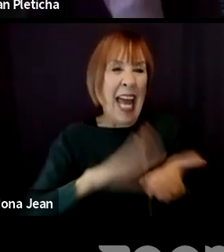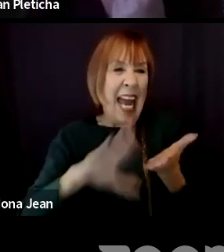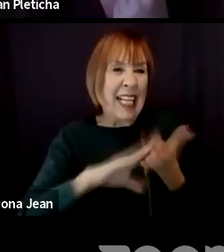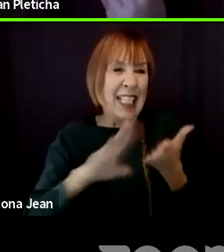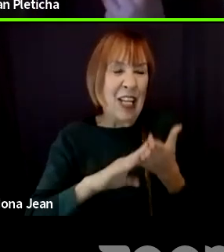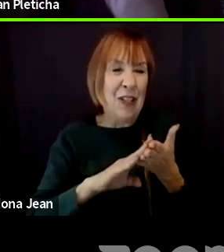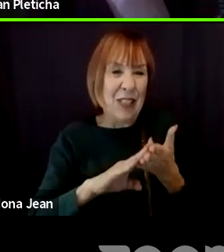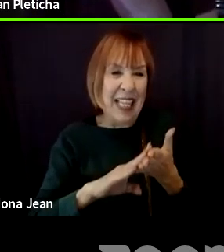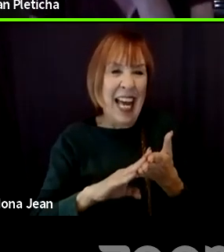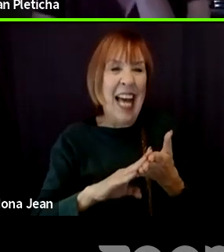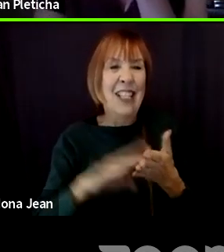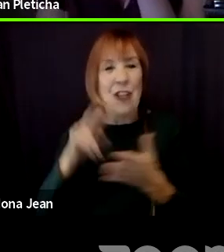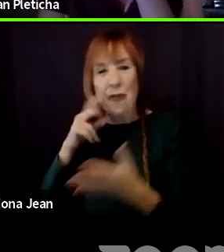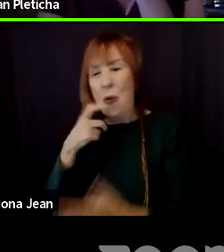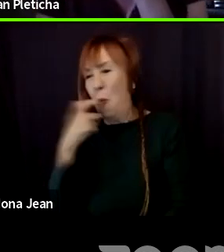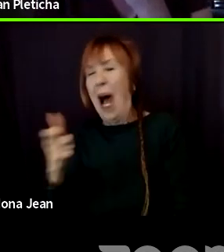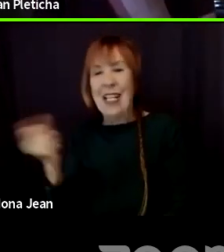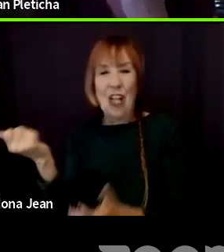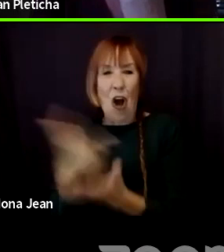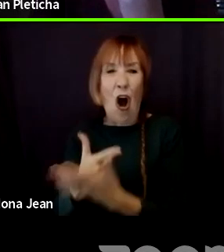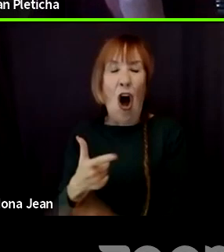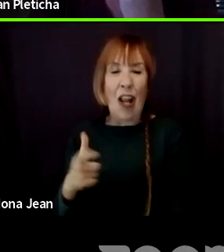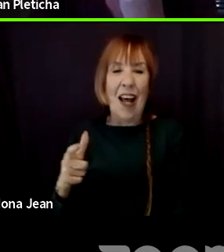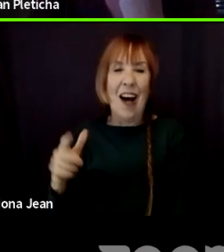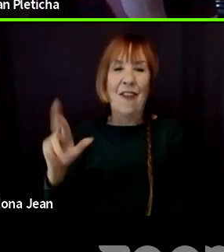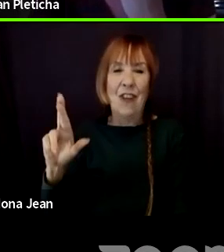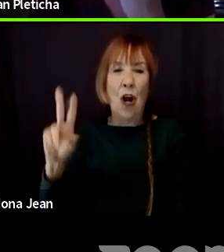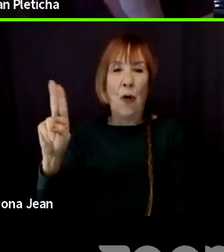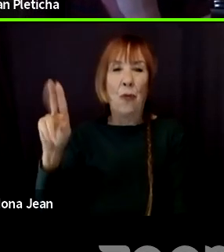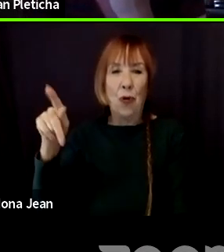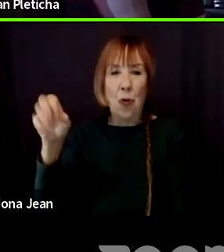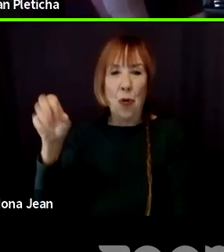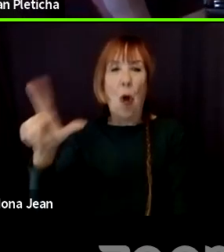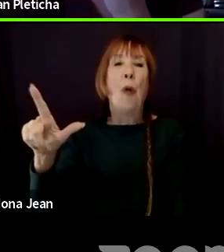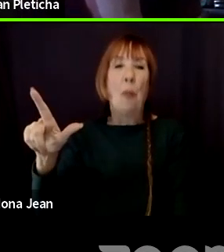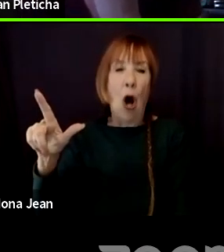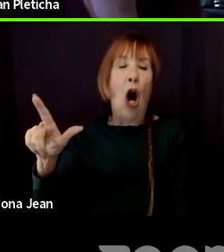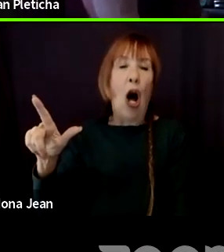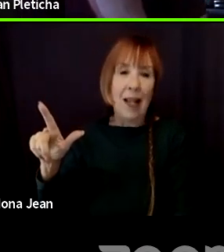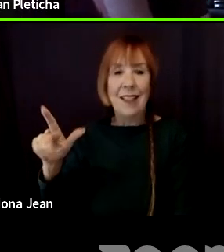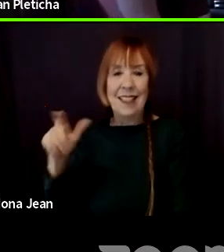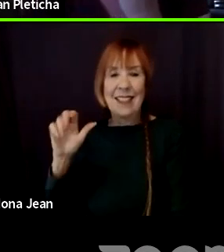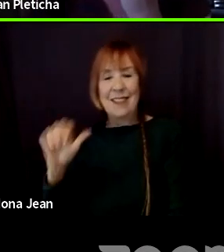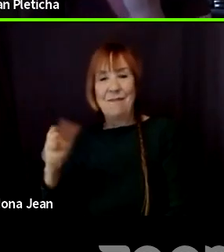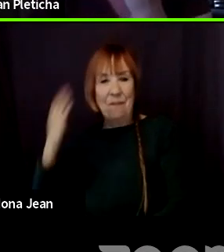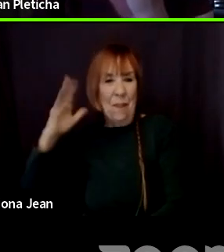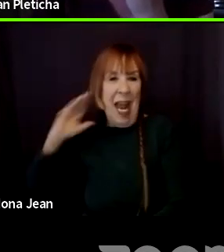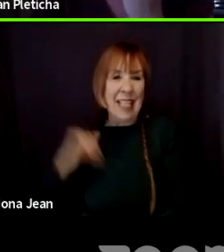It's 30 to 40% of my waking hours during the quarantine and I wouldn't have it any other way.